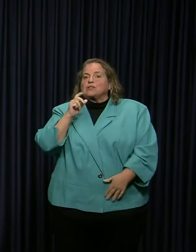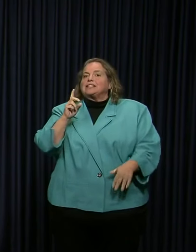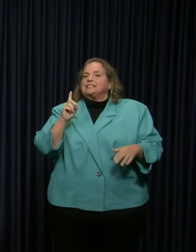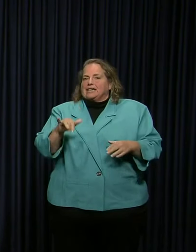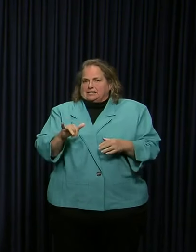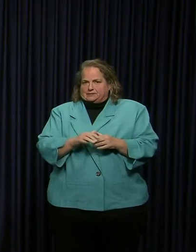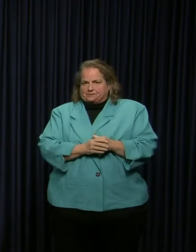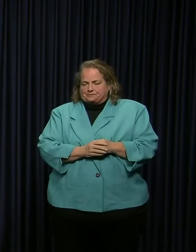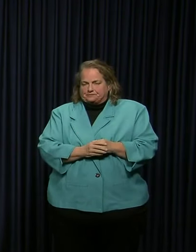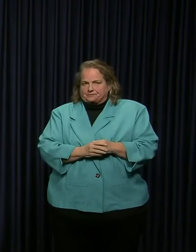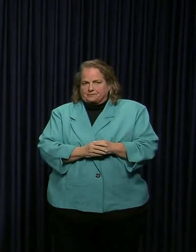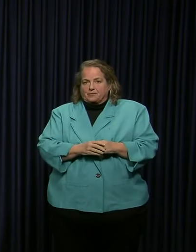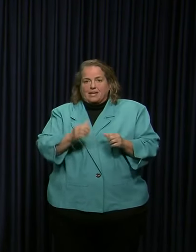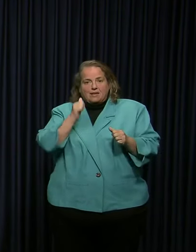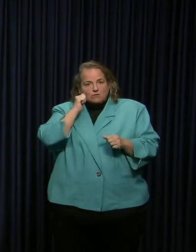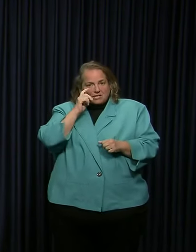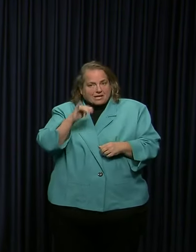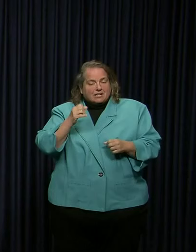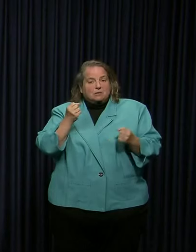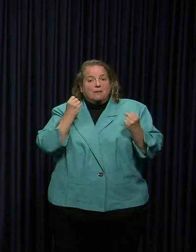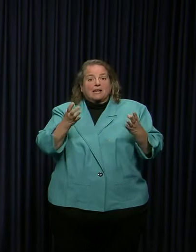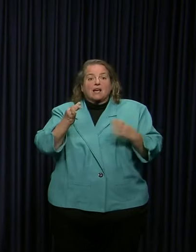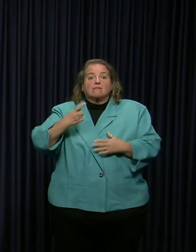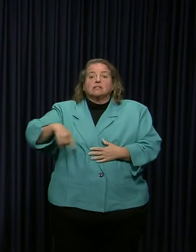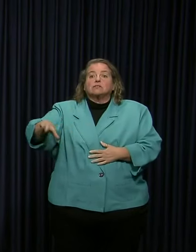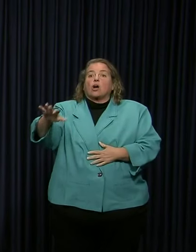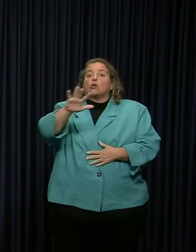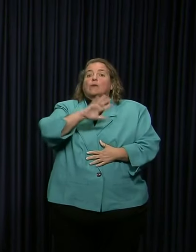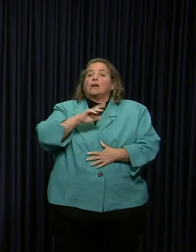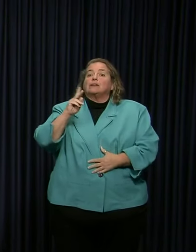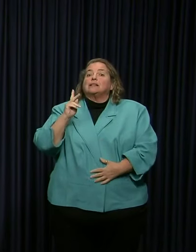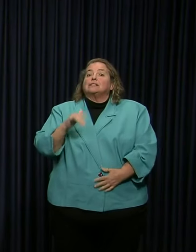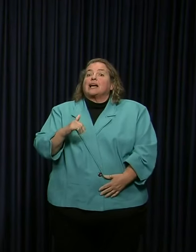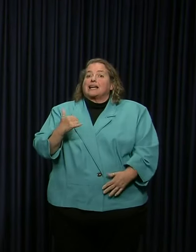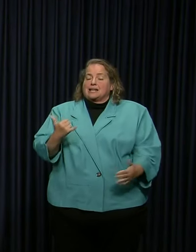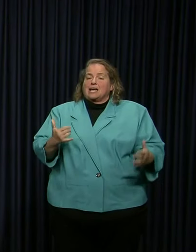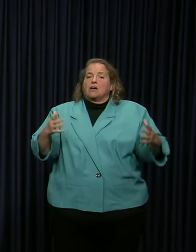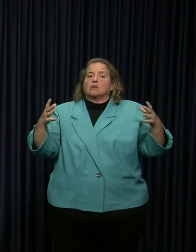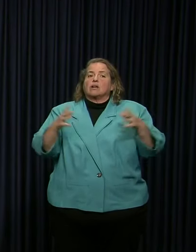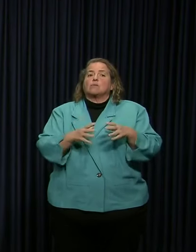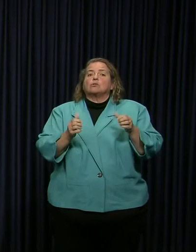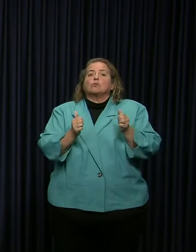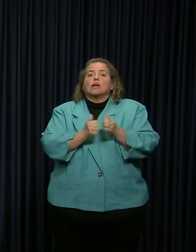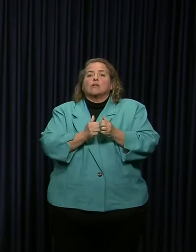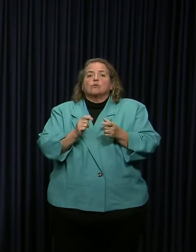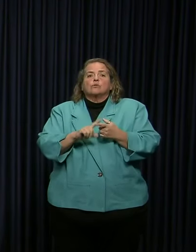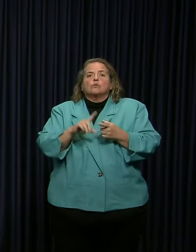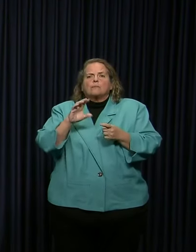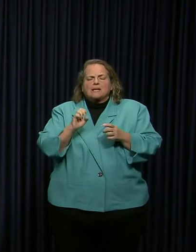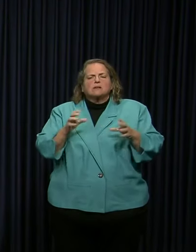I GET THAT WE'VE ALREADY BEEN AT THIS FOR A WHILE, AND WE'VE BEEN COOPED UP, AND I UNDERSTAND